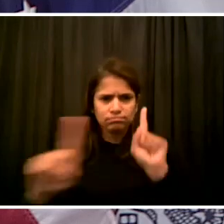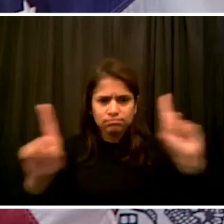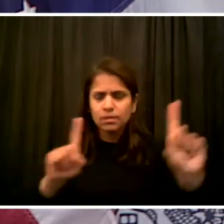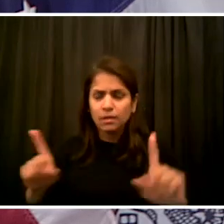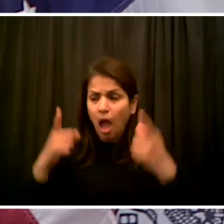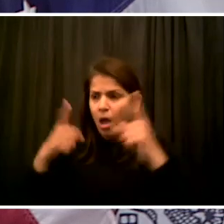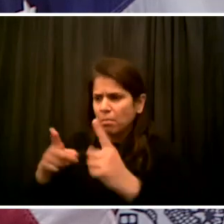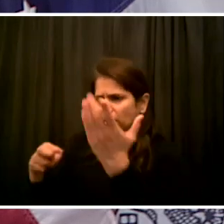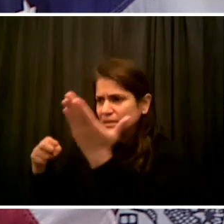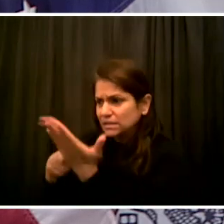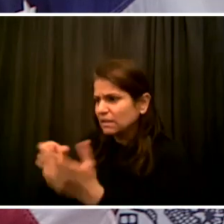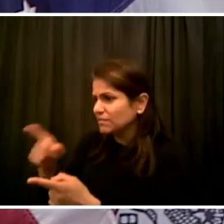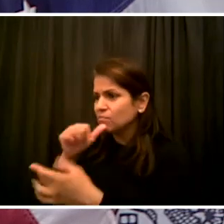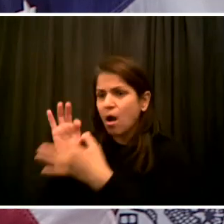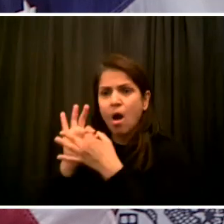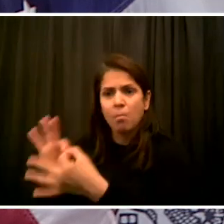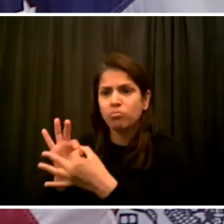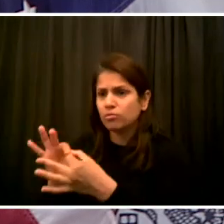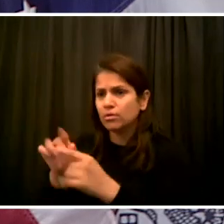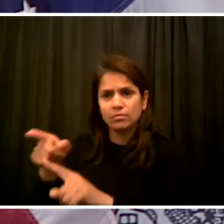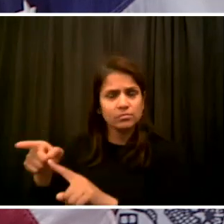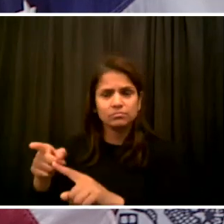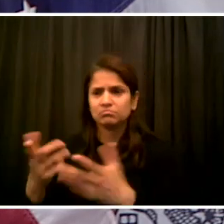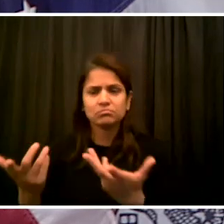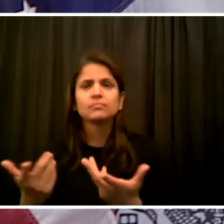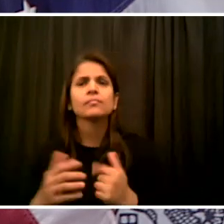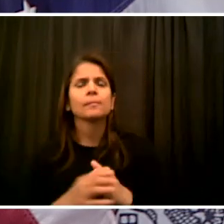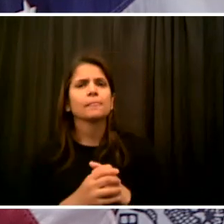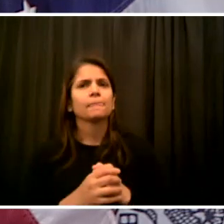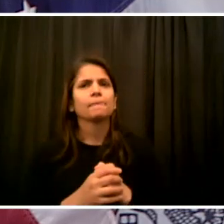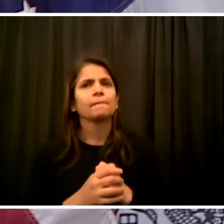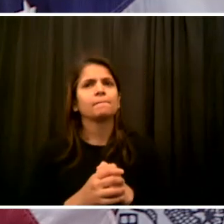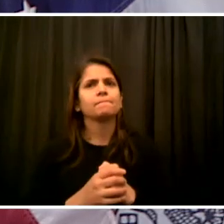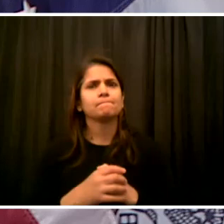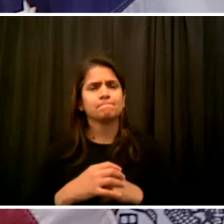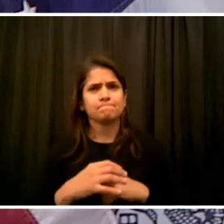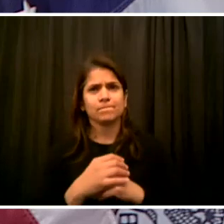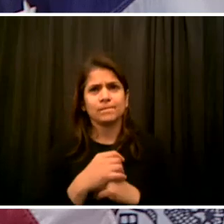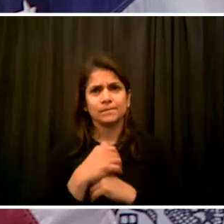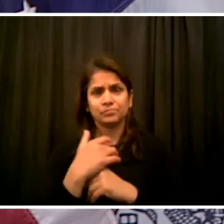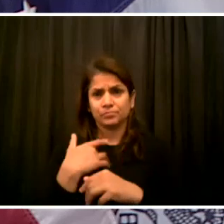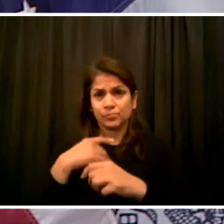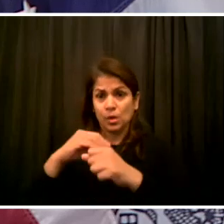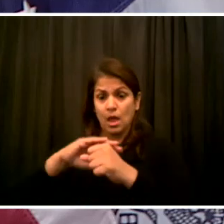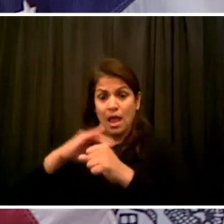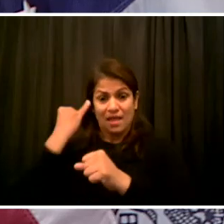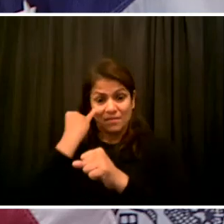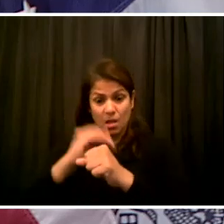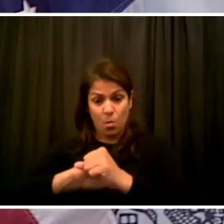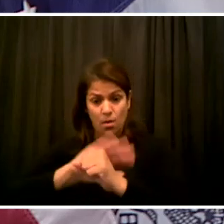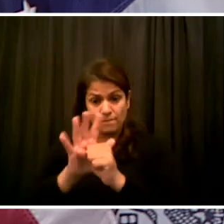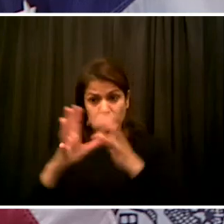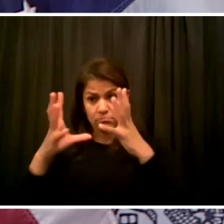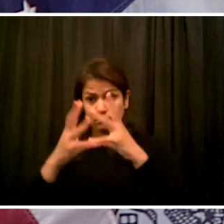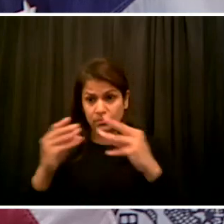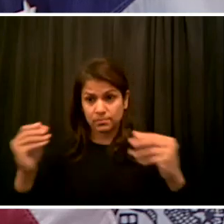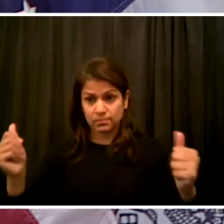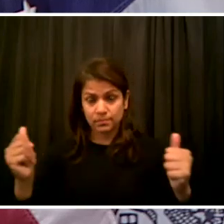THAT LIKE MANY PARTS OF THE CITY, I WOULD EXPECT THERE TO BE CHANGES AFTER THIS. AN ID T'S SOMETHING THAT'S JUST EVOLVING,